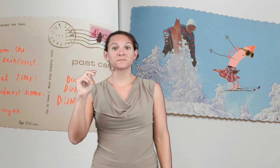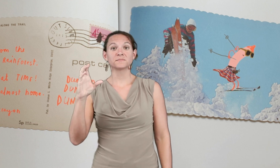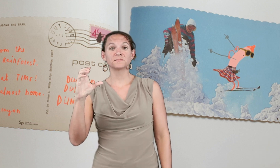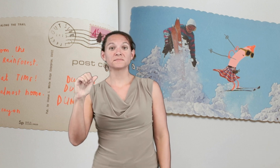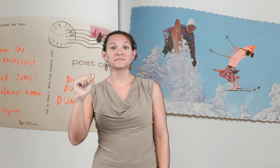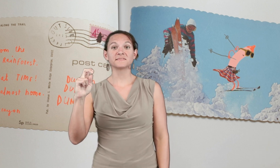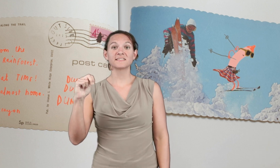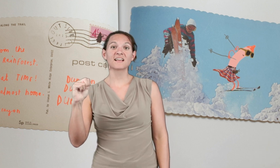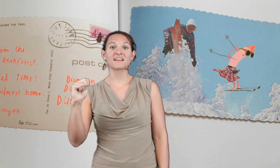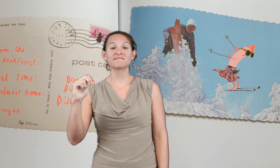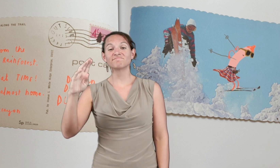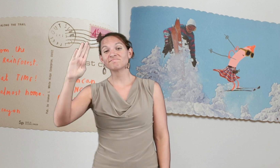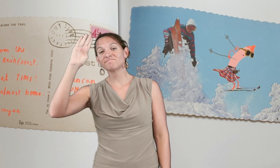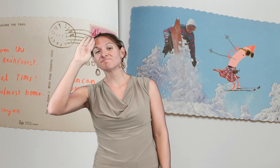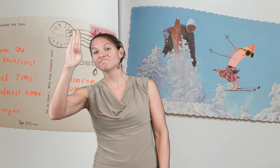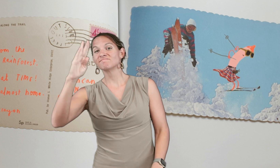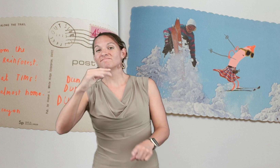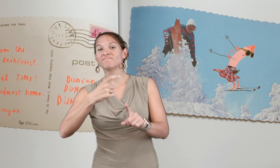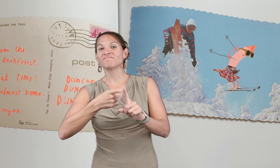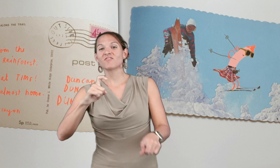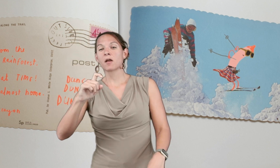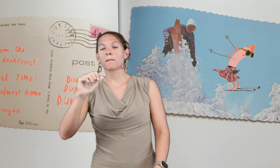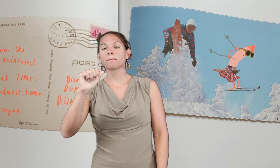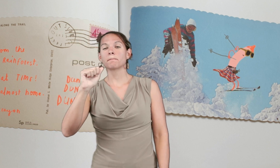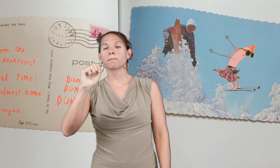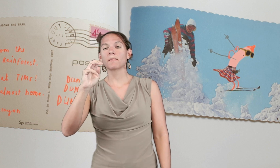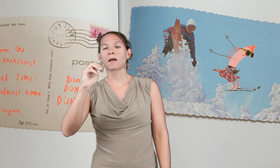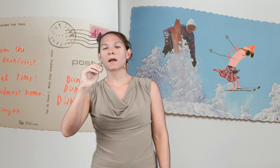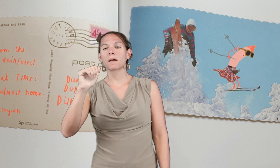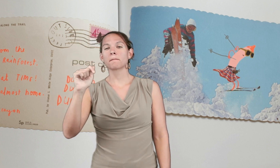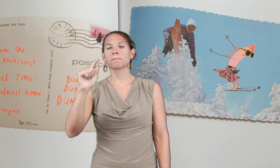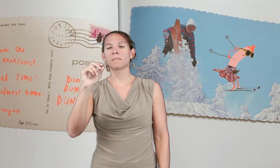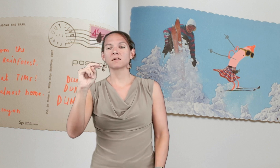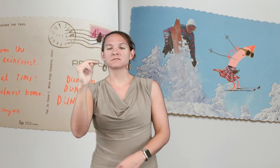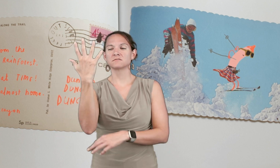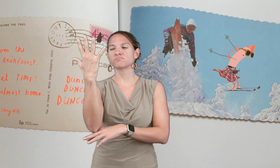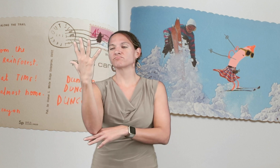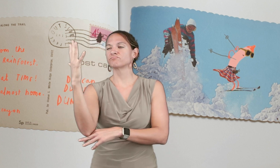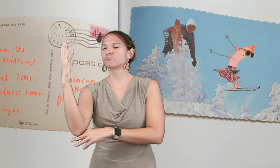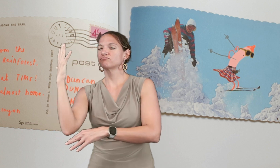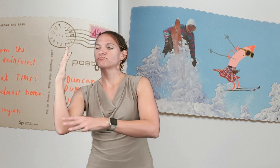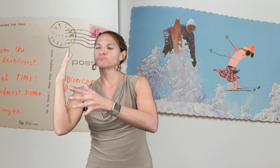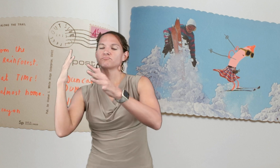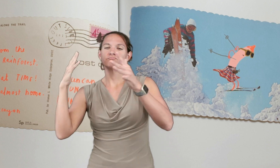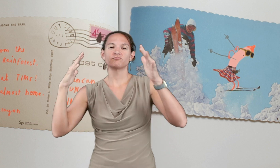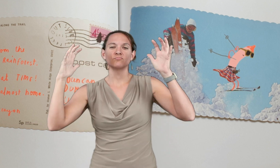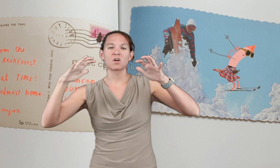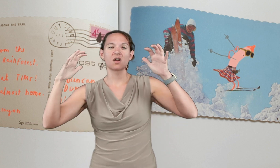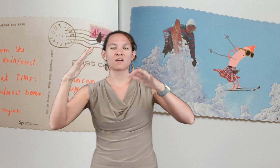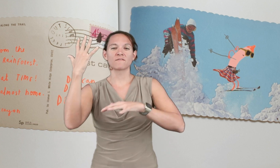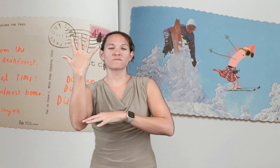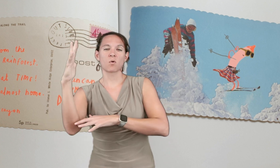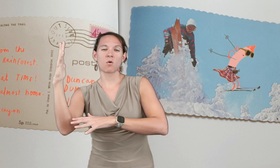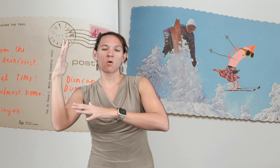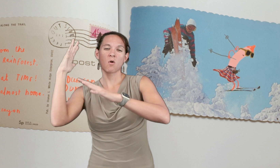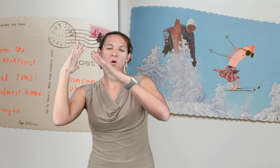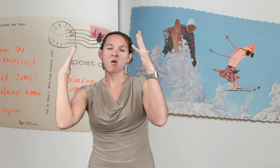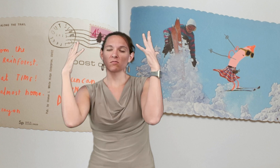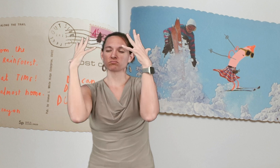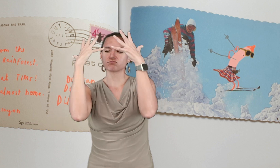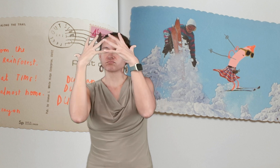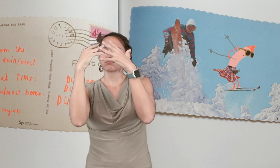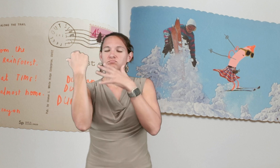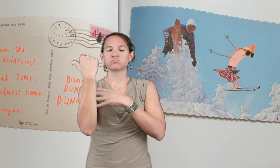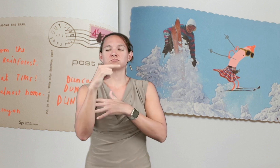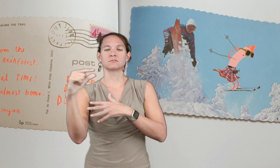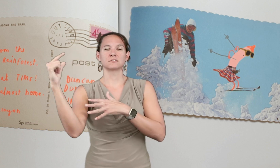The next postcard, “Duncan, Greetings from the Amazon Rainforest.